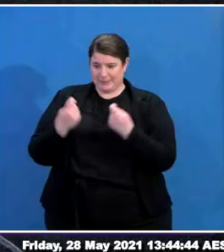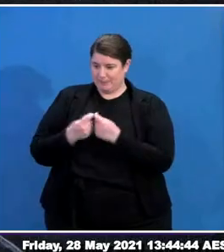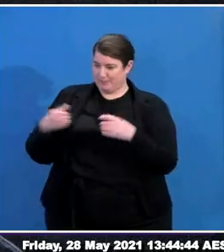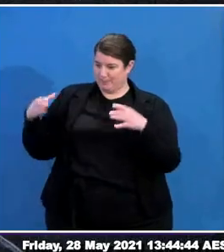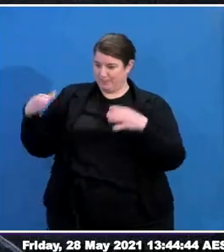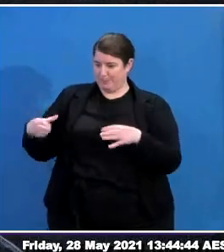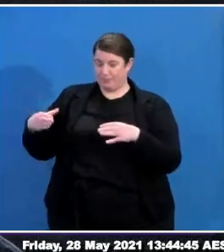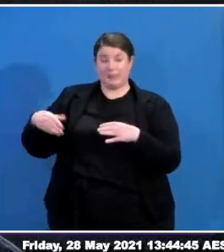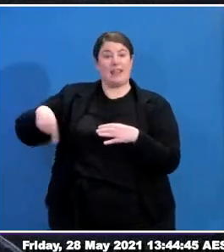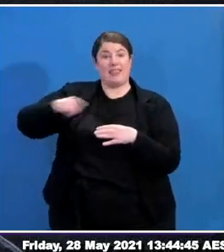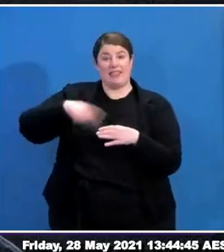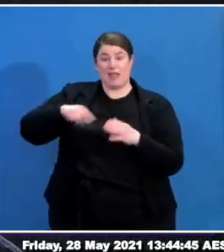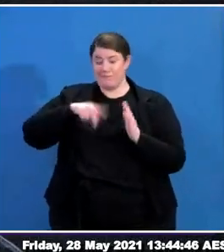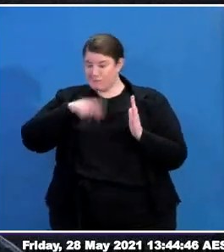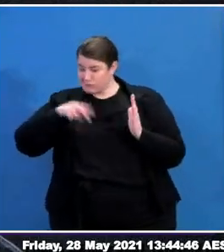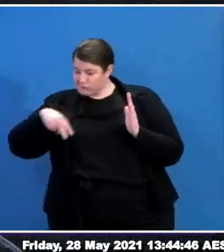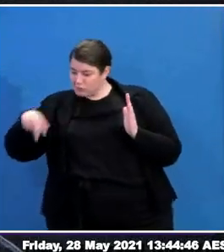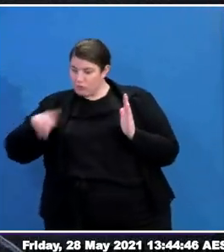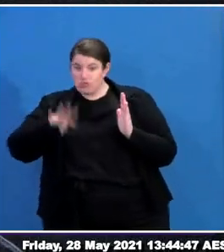They will assess the rosters of care.